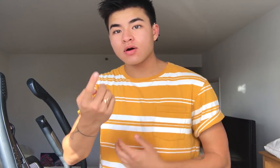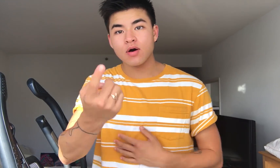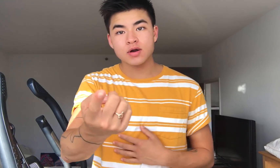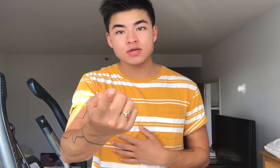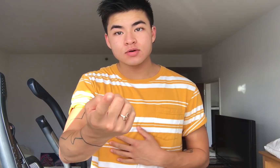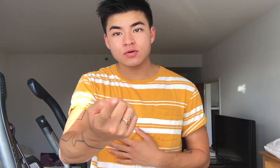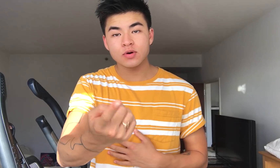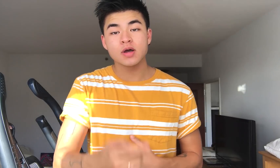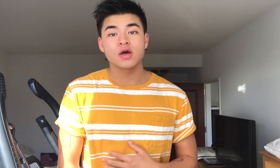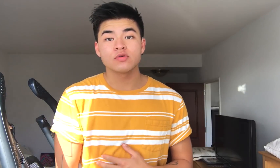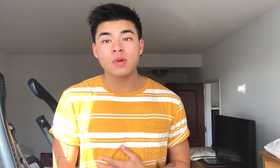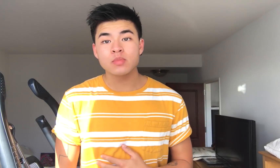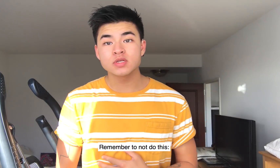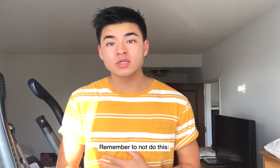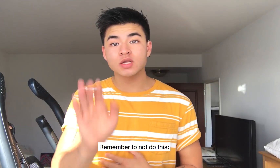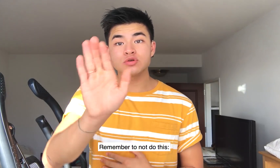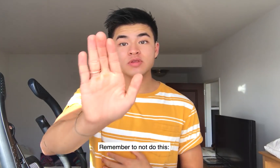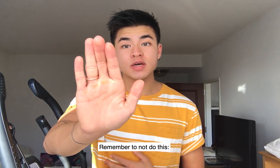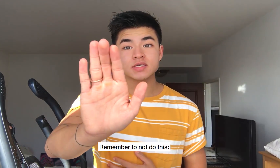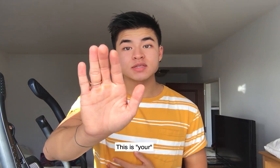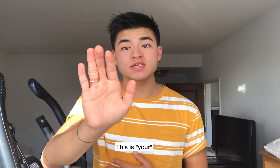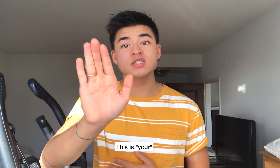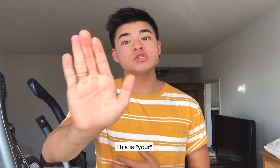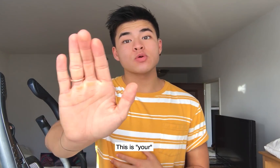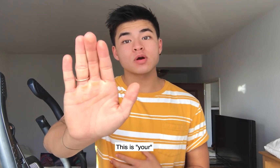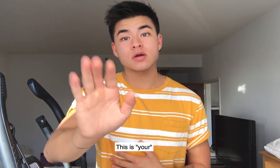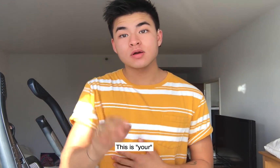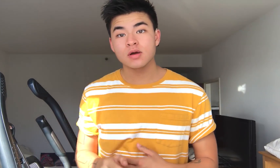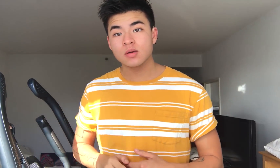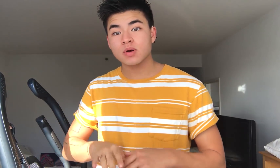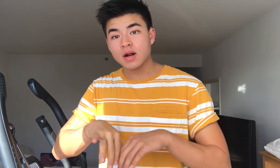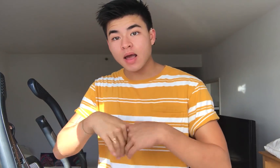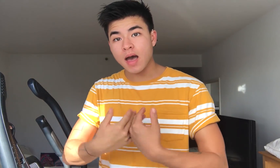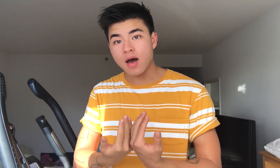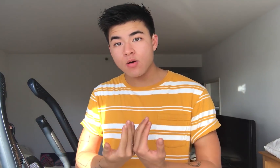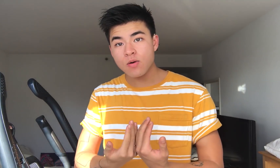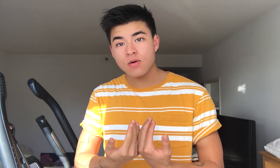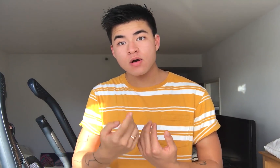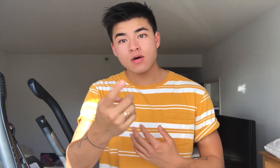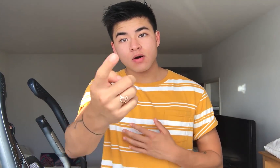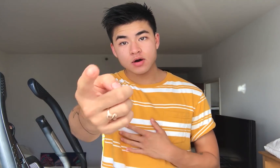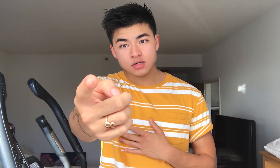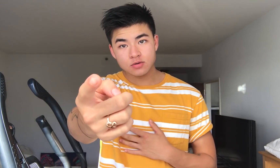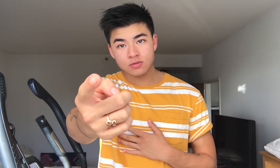Are you remember to not do this? This is your but how are you?